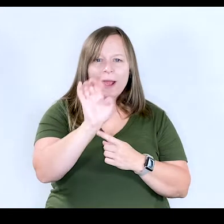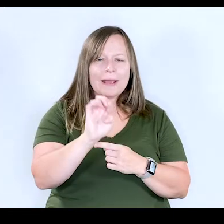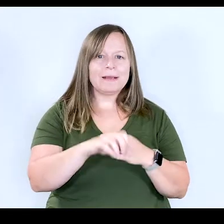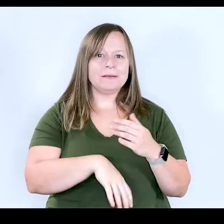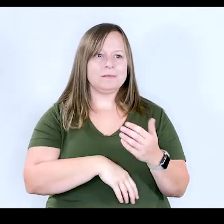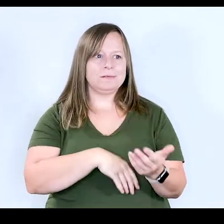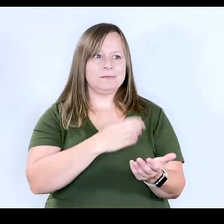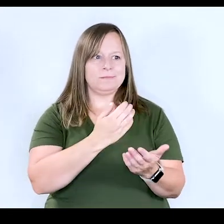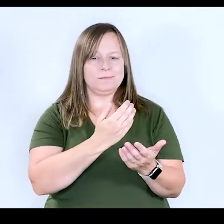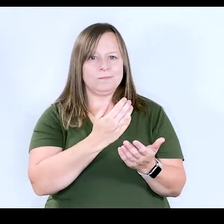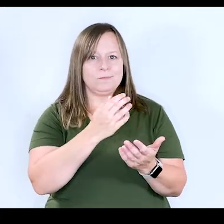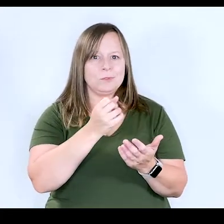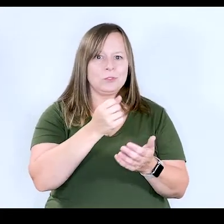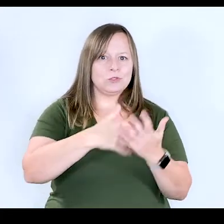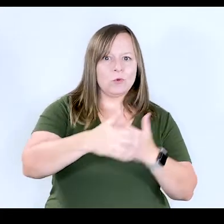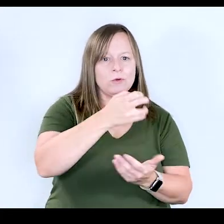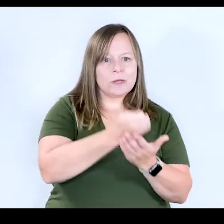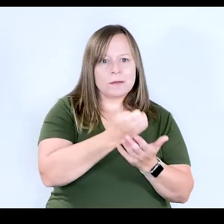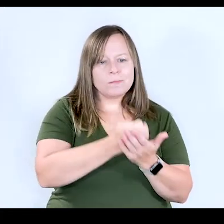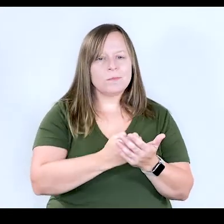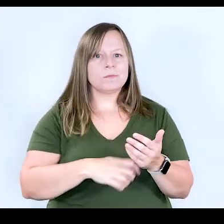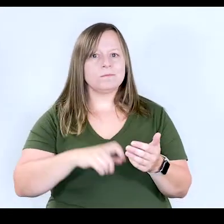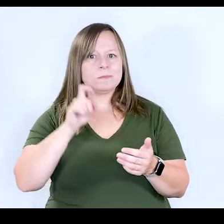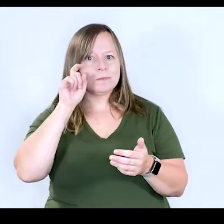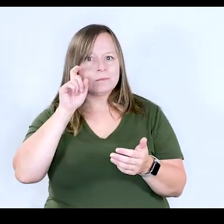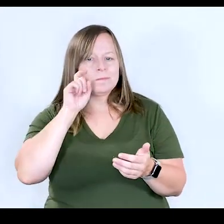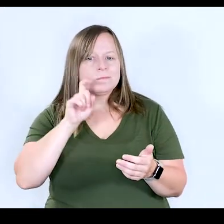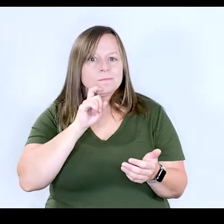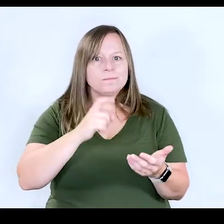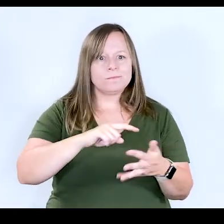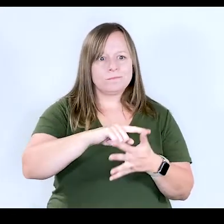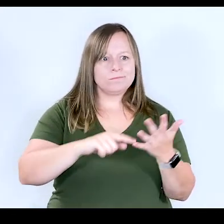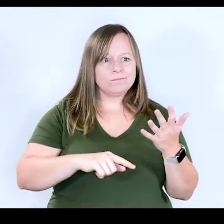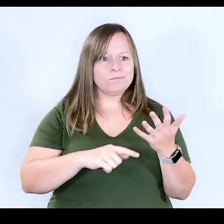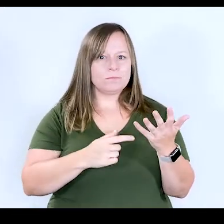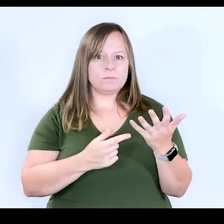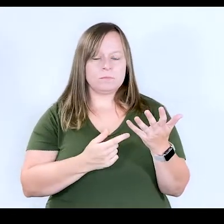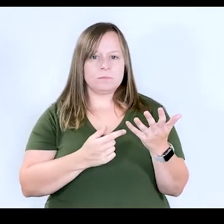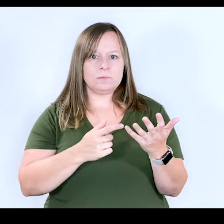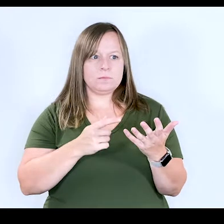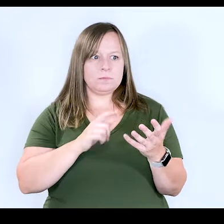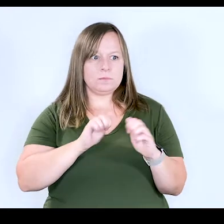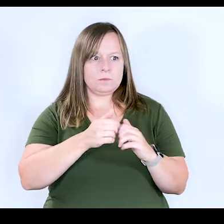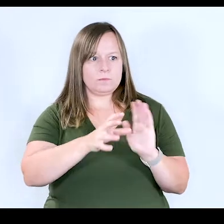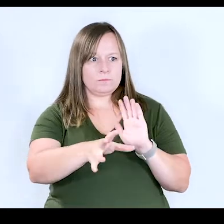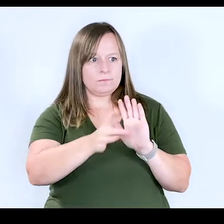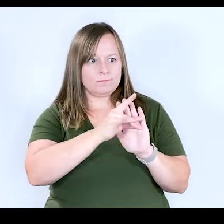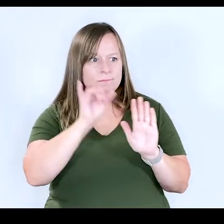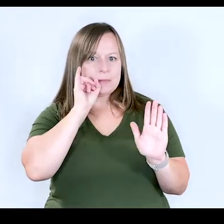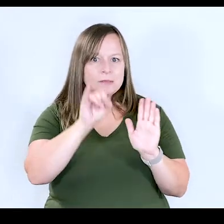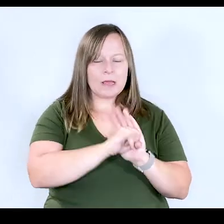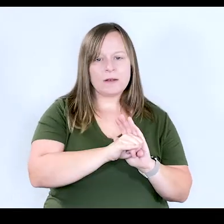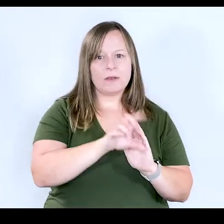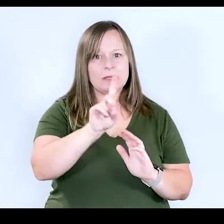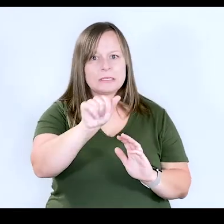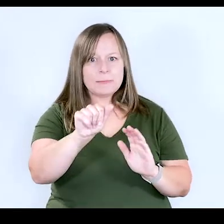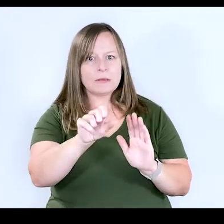socioeconomic status, gender, sexual orientation, and disability status, as you all know.